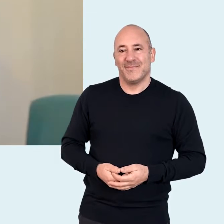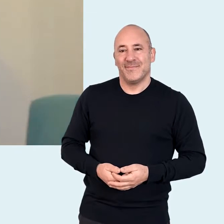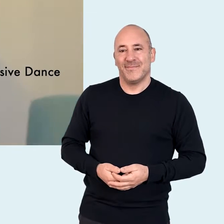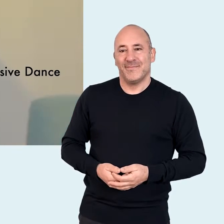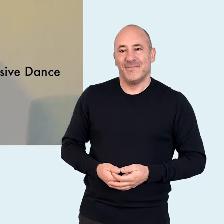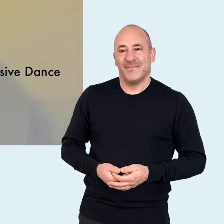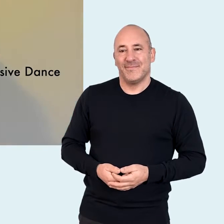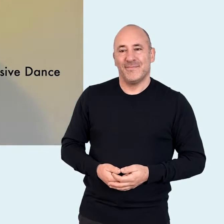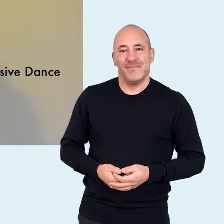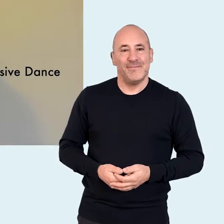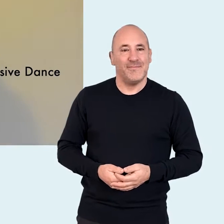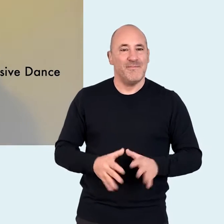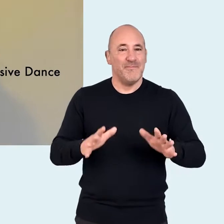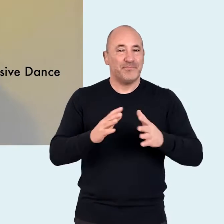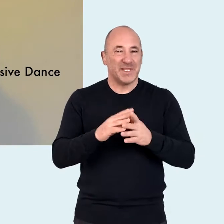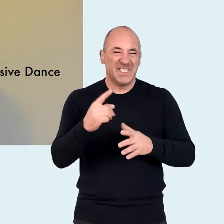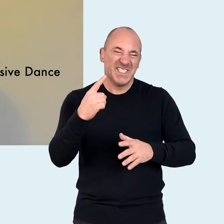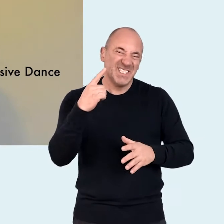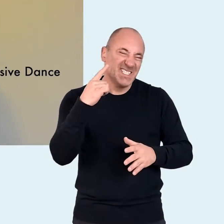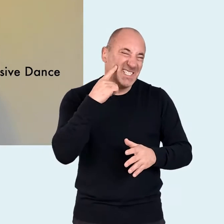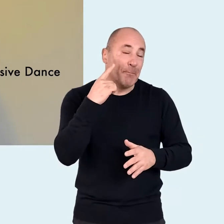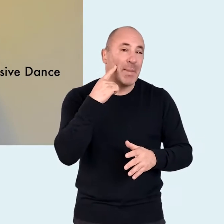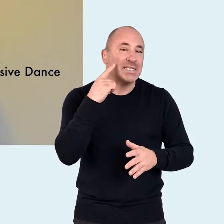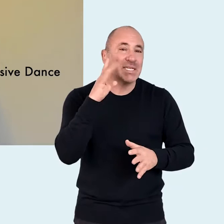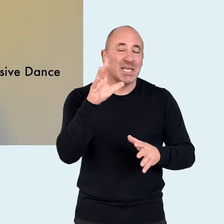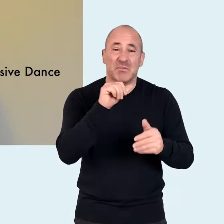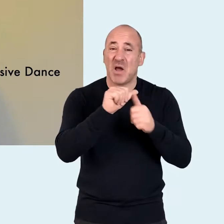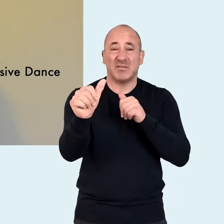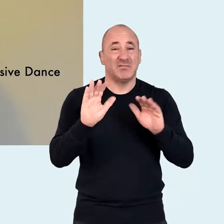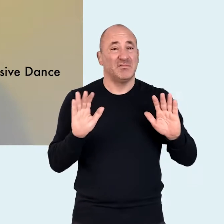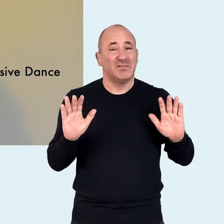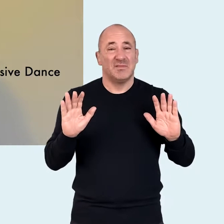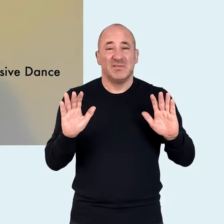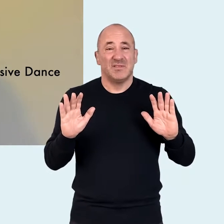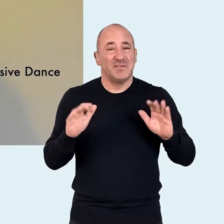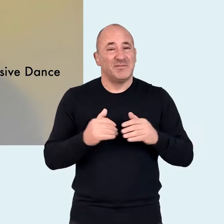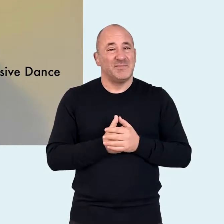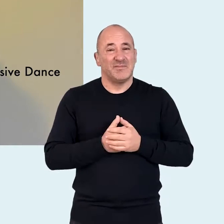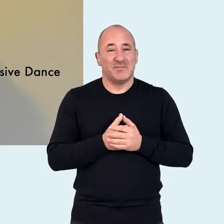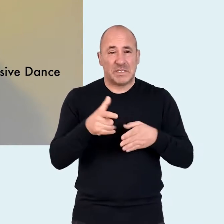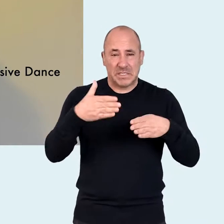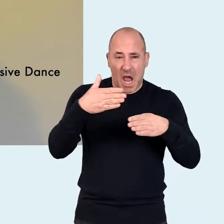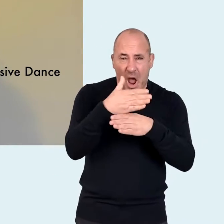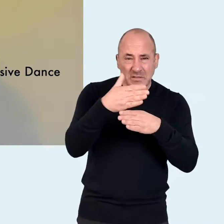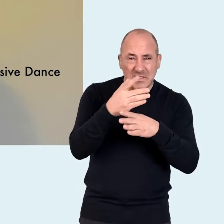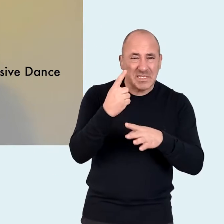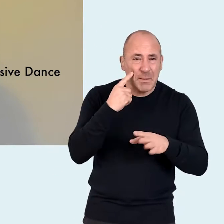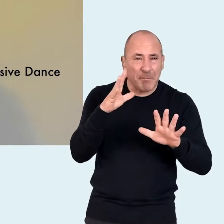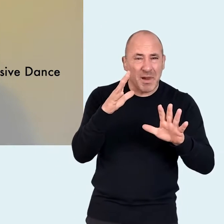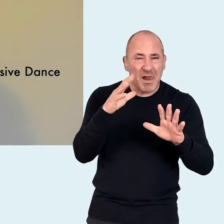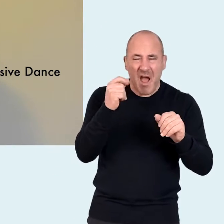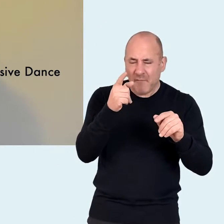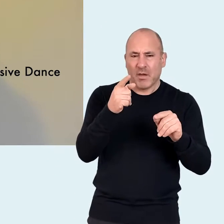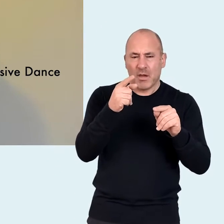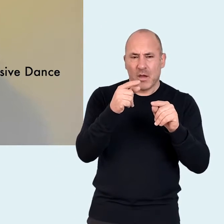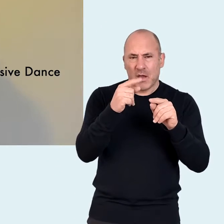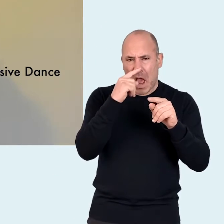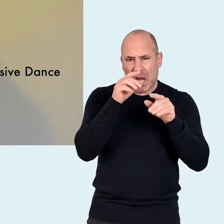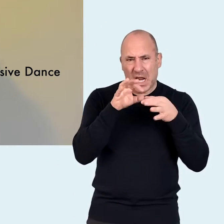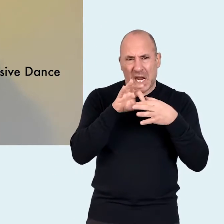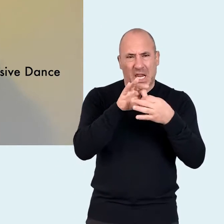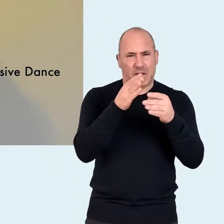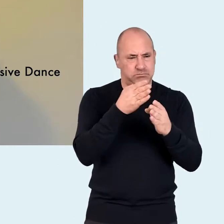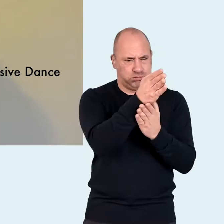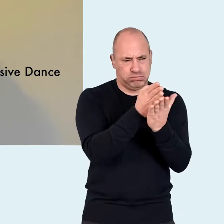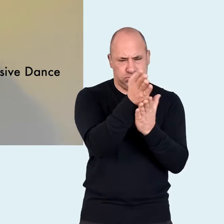Simplicity is your biggest friend. Within a simple task lies so many directions and